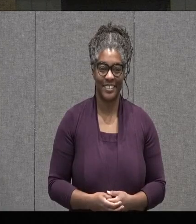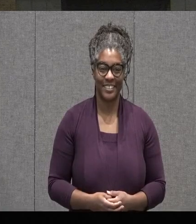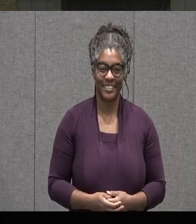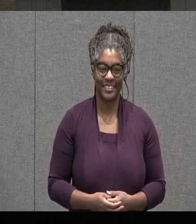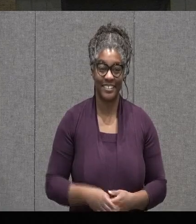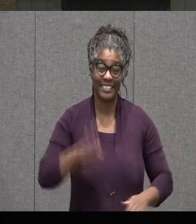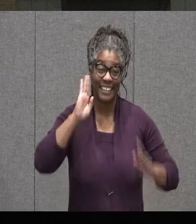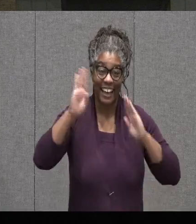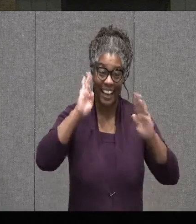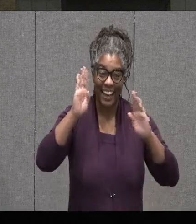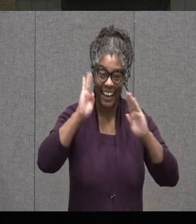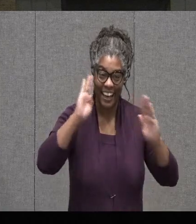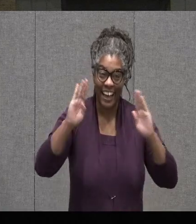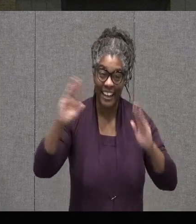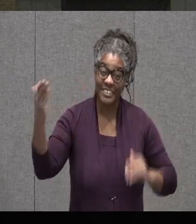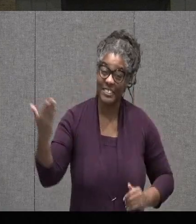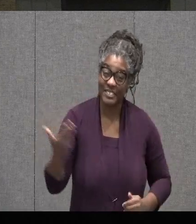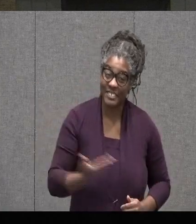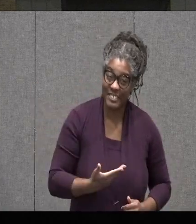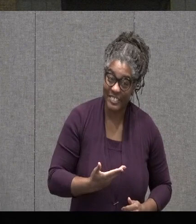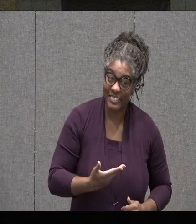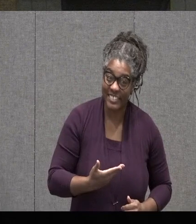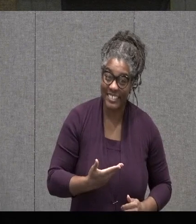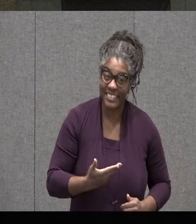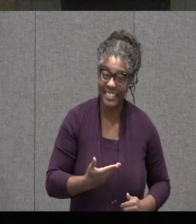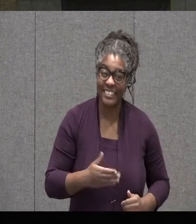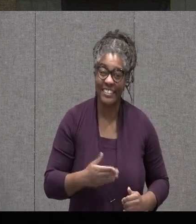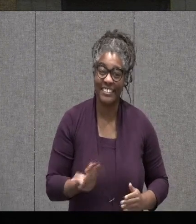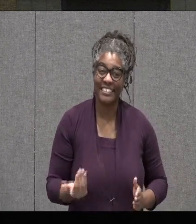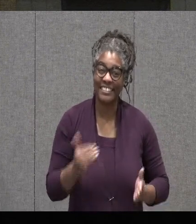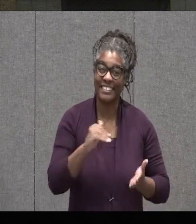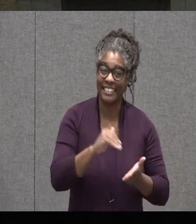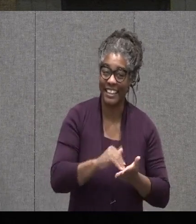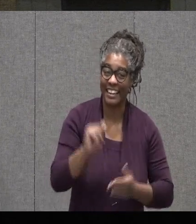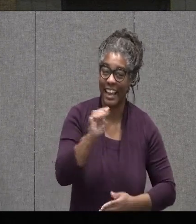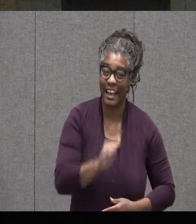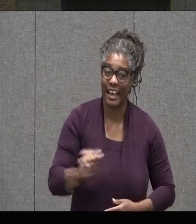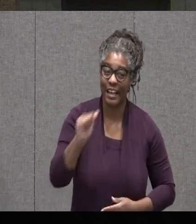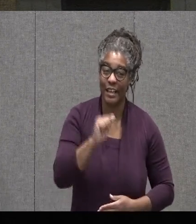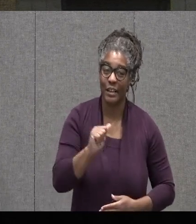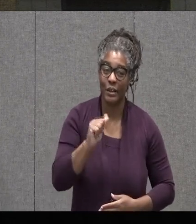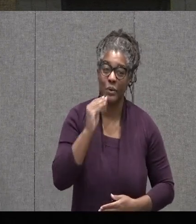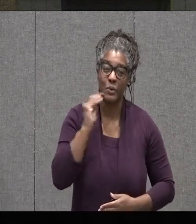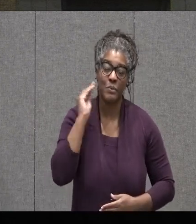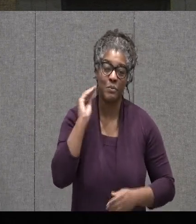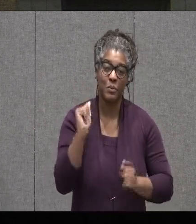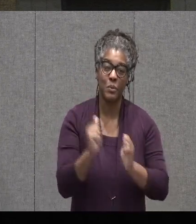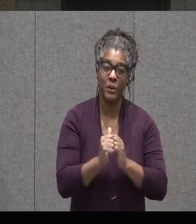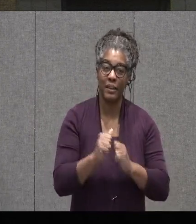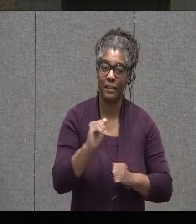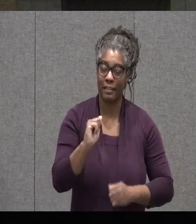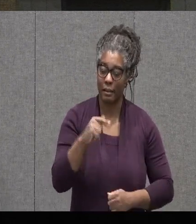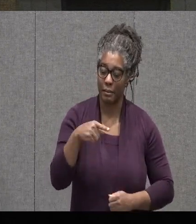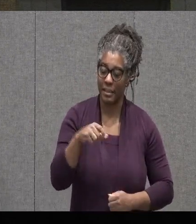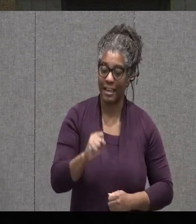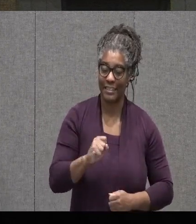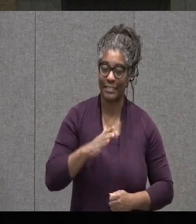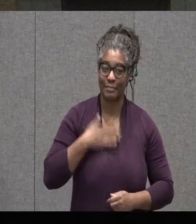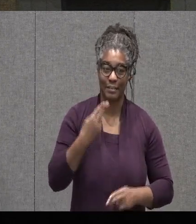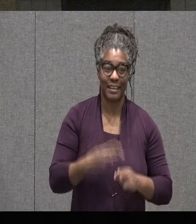Hello, and welcome to another episode of @Home with APS. I'm Mrs Kay, and today I'm going to be joined